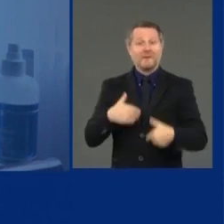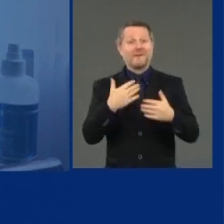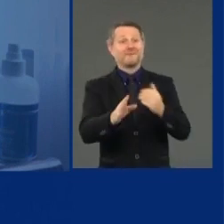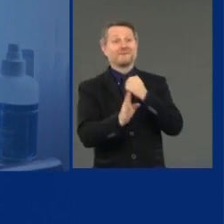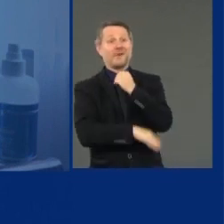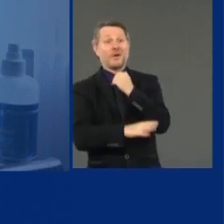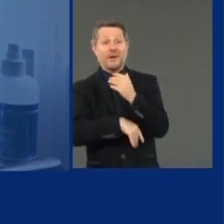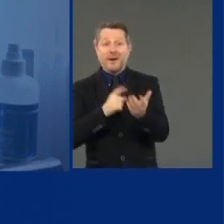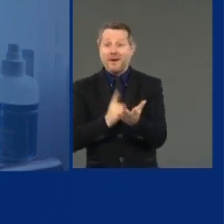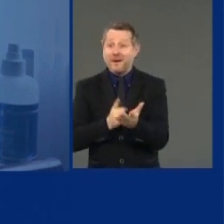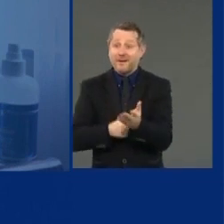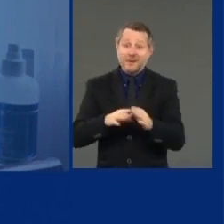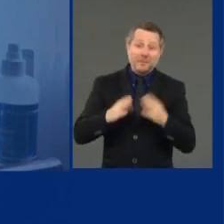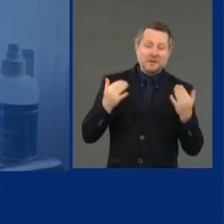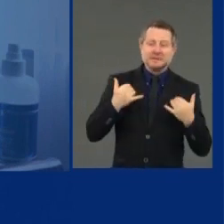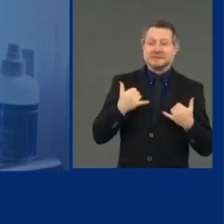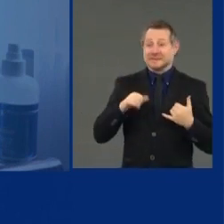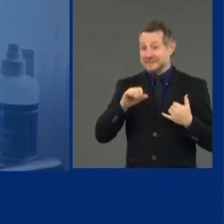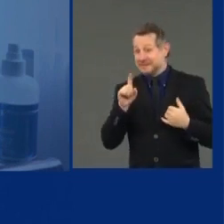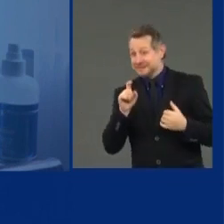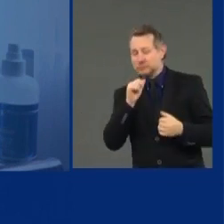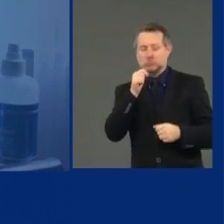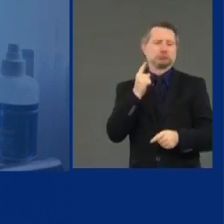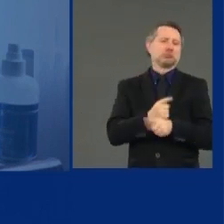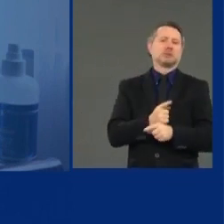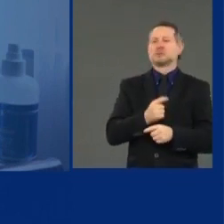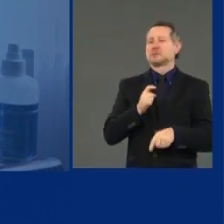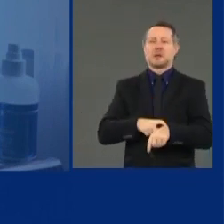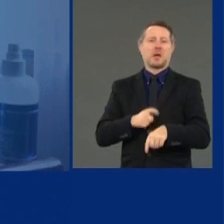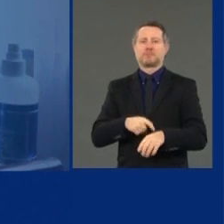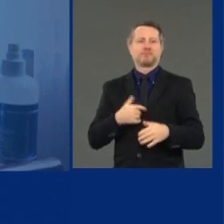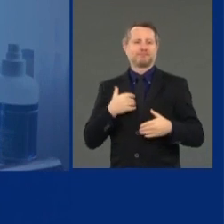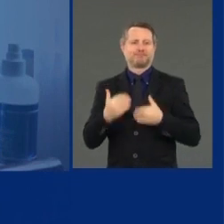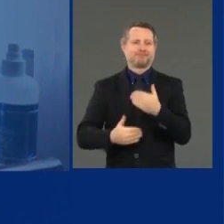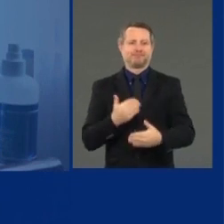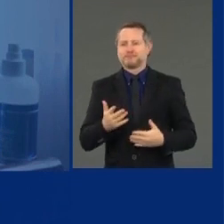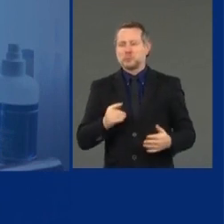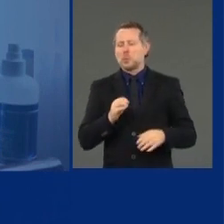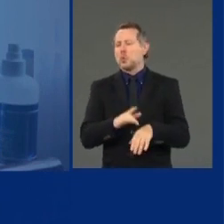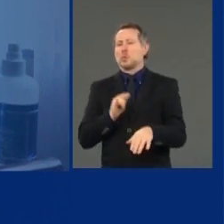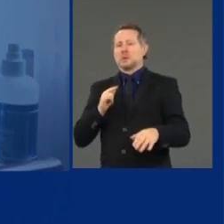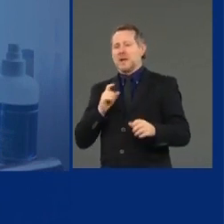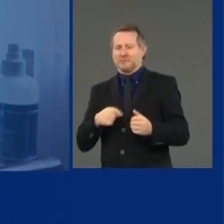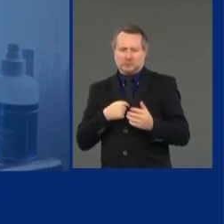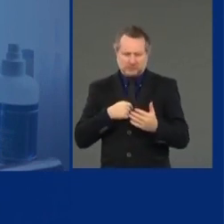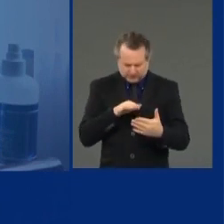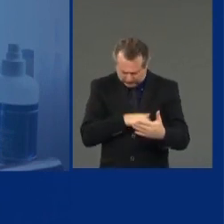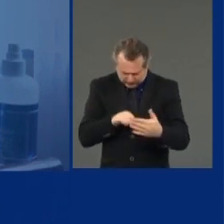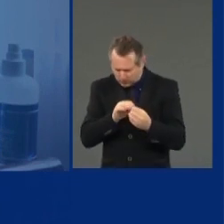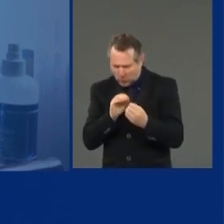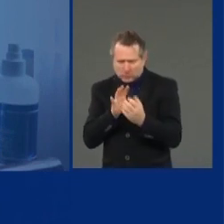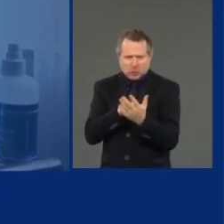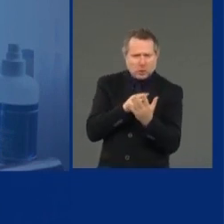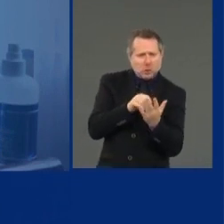IN TERMS OF OPENING UP THE SCHOOL FOR THE FALL, IT'S STILL TOO EARLY TO MAKE THAT